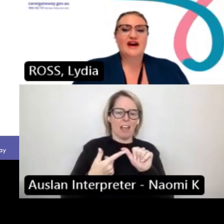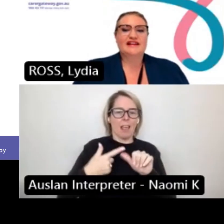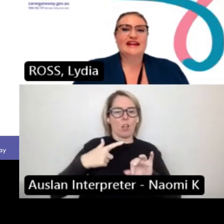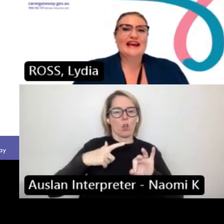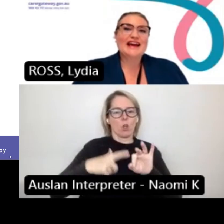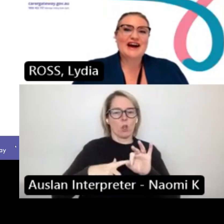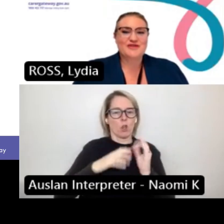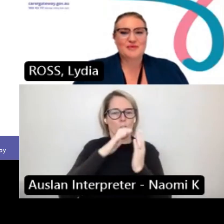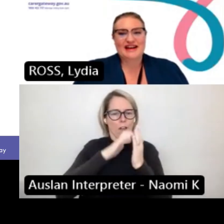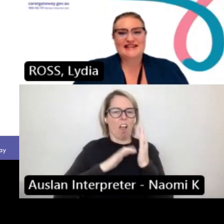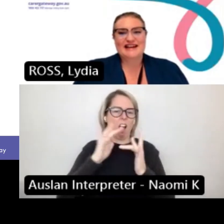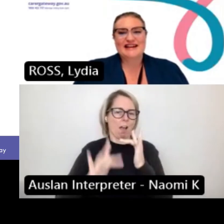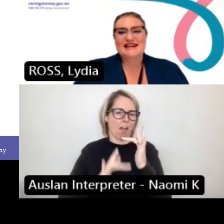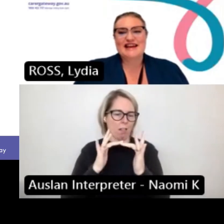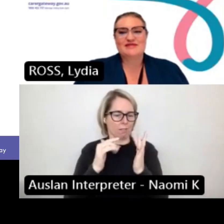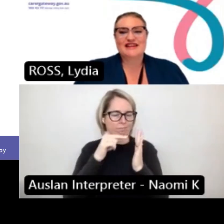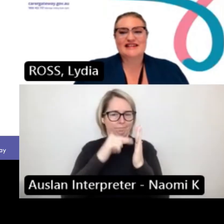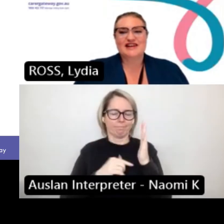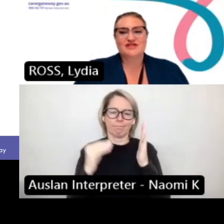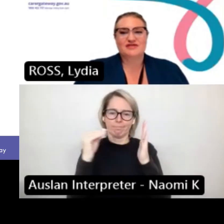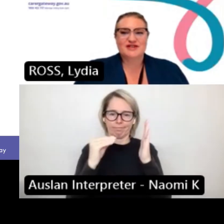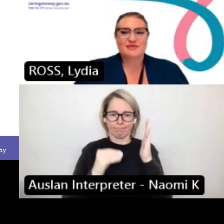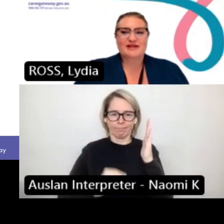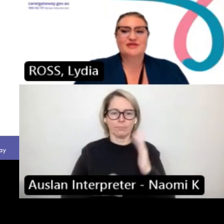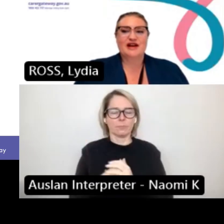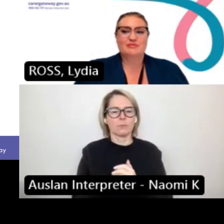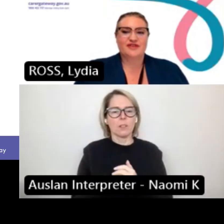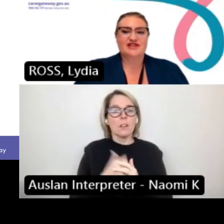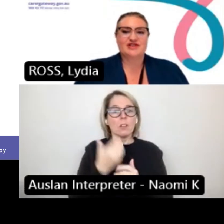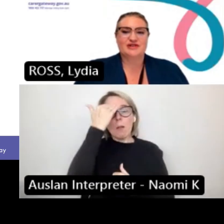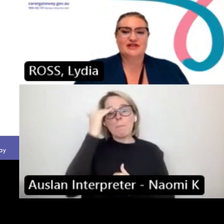Finally, a reminder to keep the discussion respectful and professional.